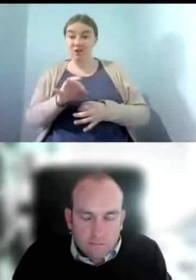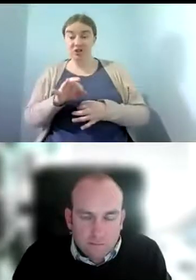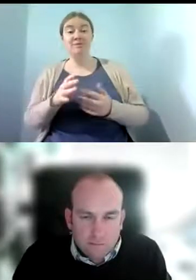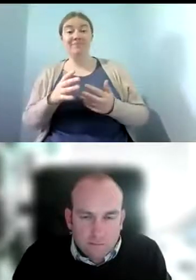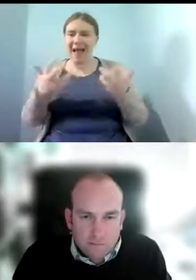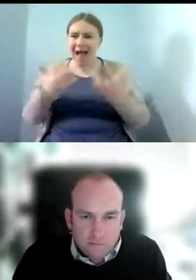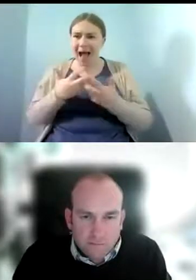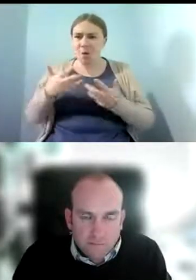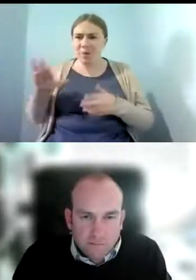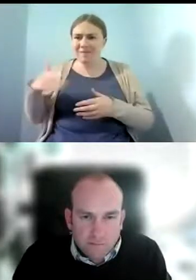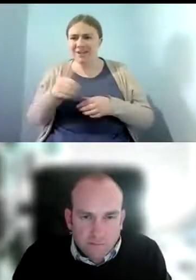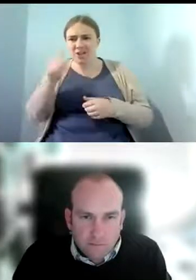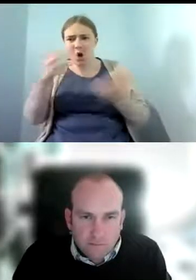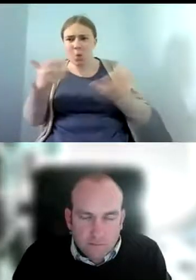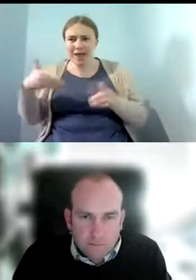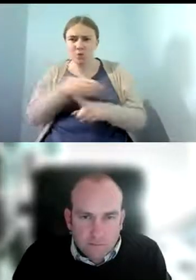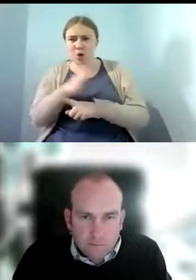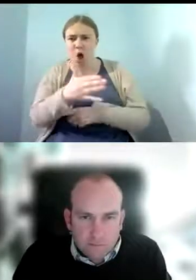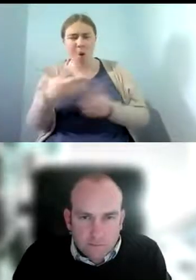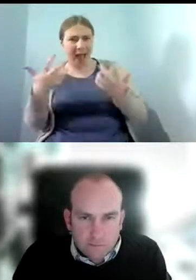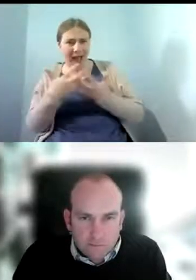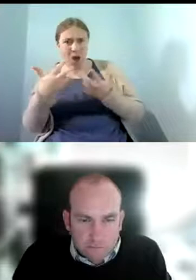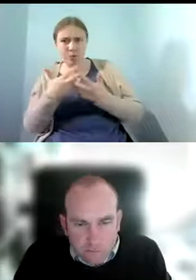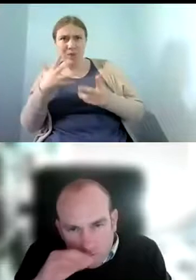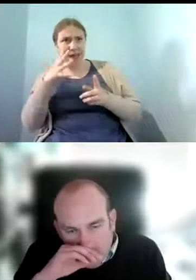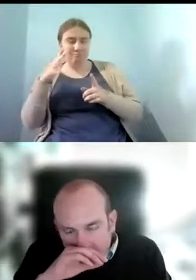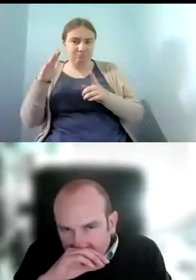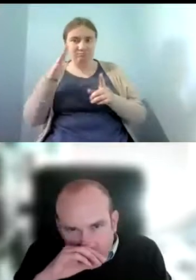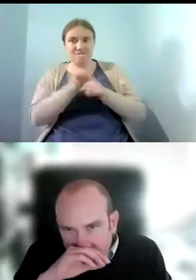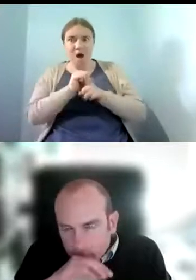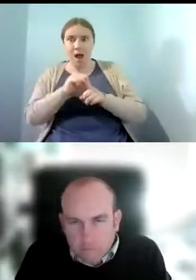to go how do they find the past so i'm going to put in mine a little bit and then which